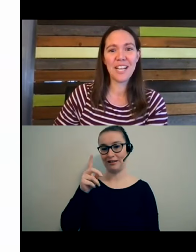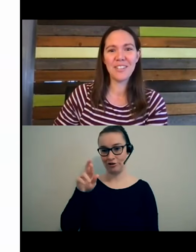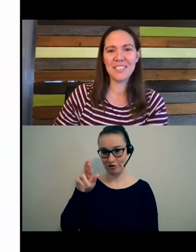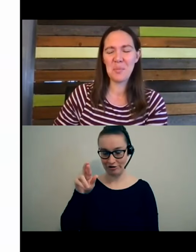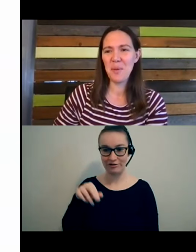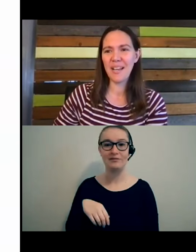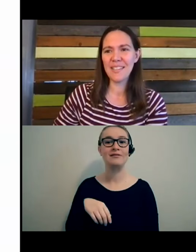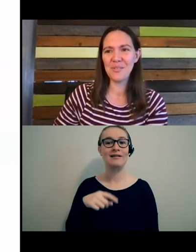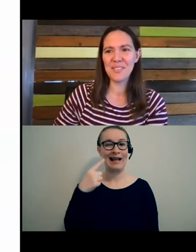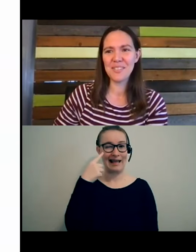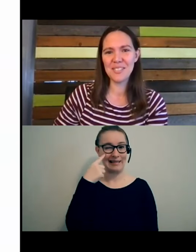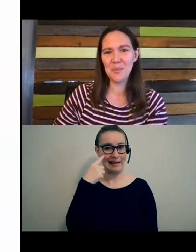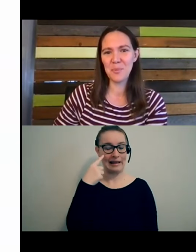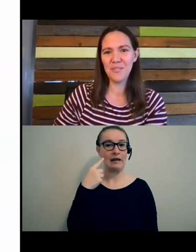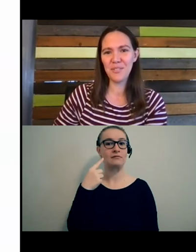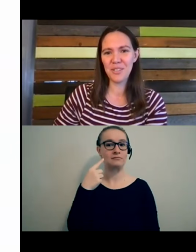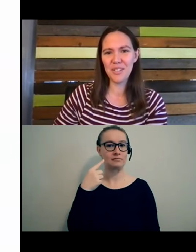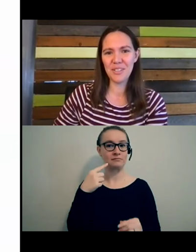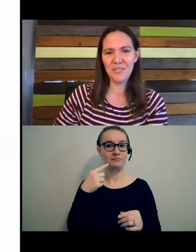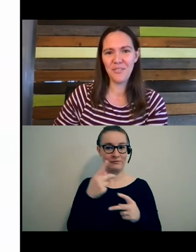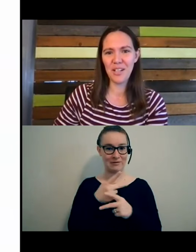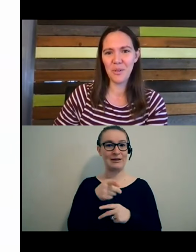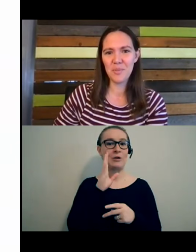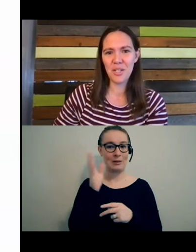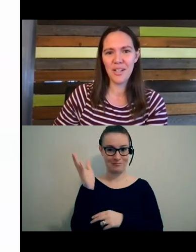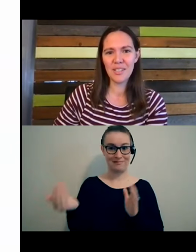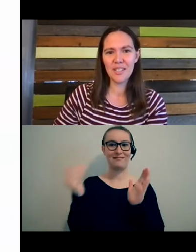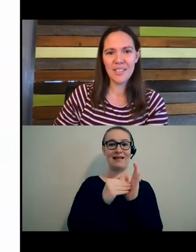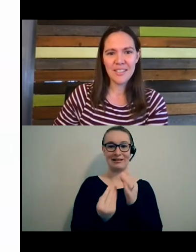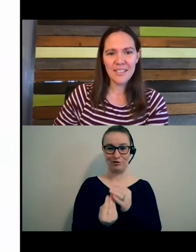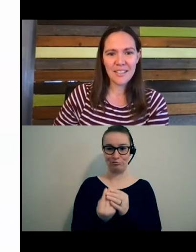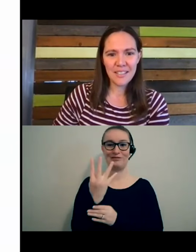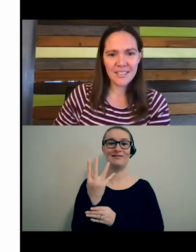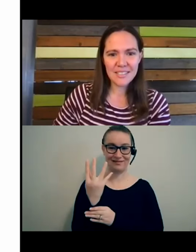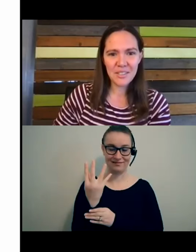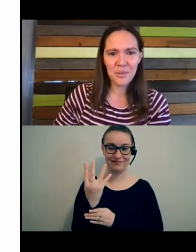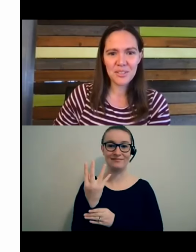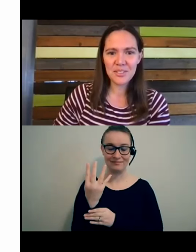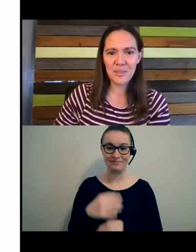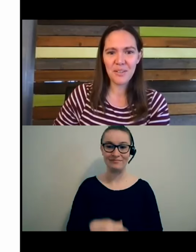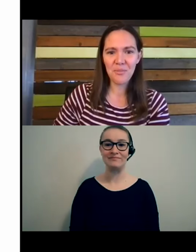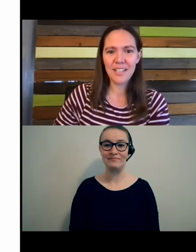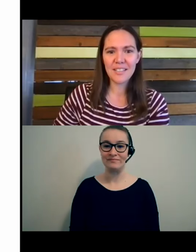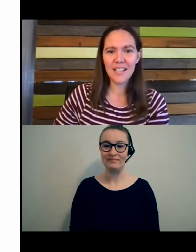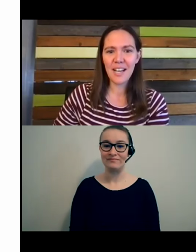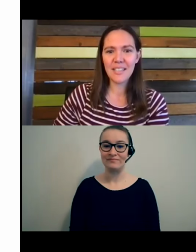he's gonna be back again with us in the Spring for another follow-up talk. And let's see, who else do I recognize?